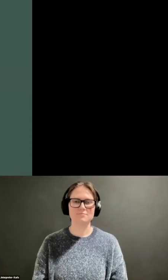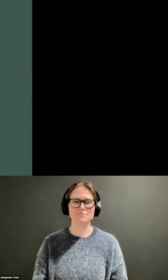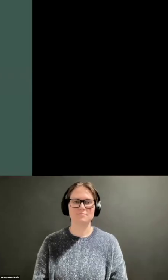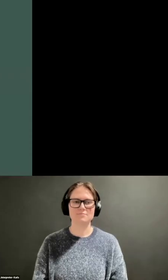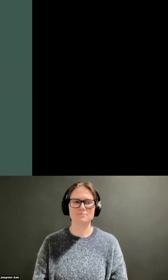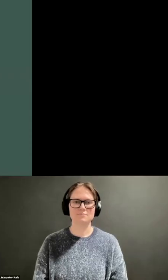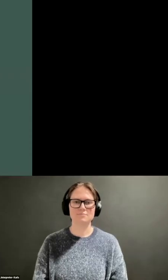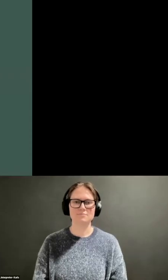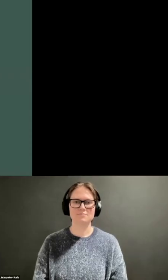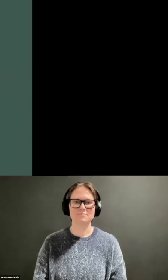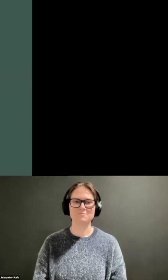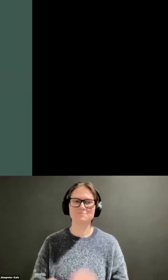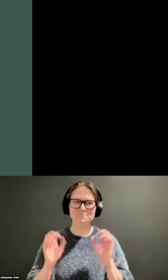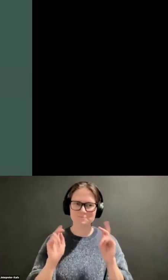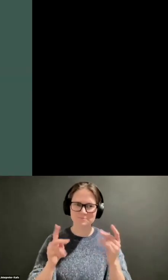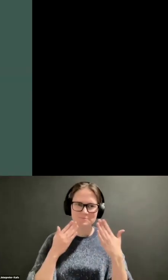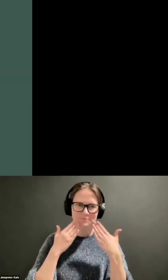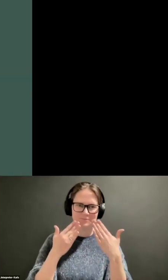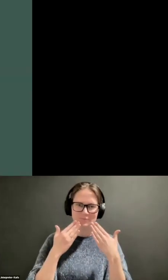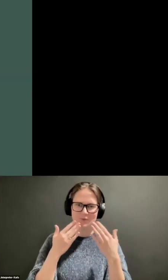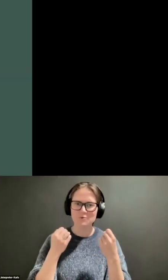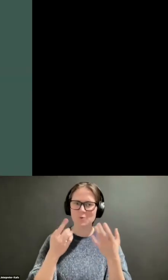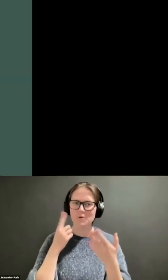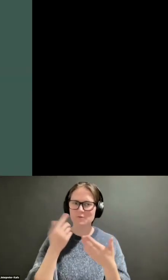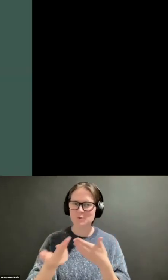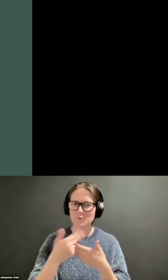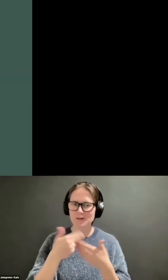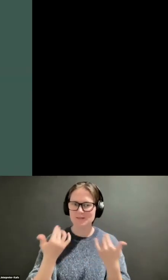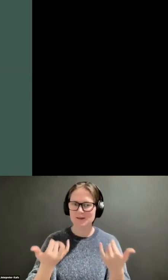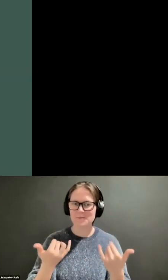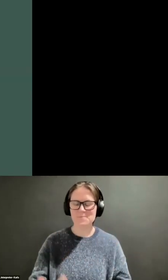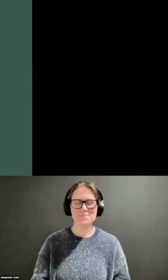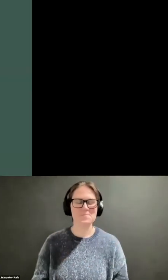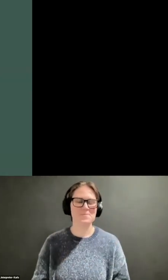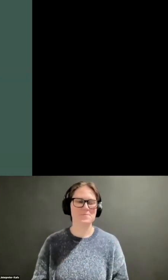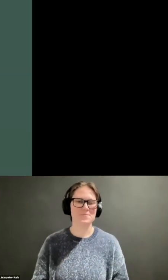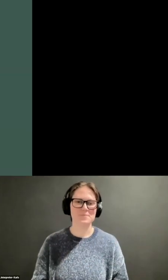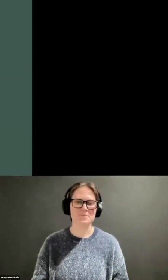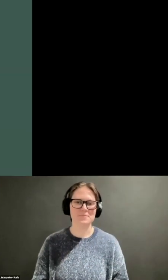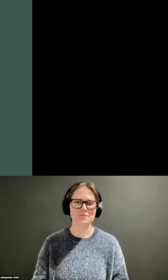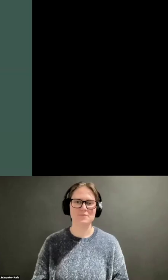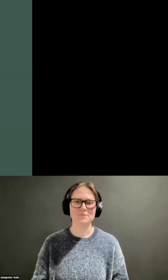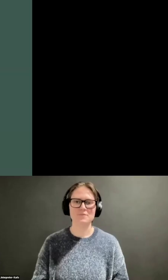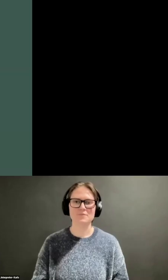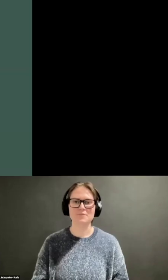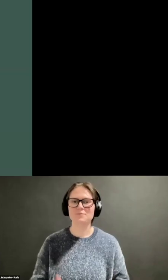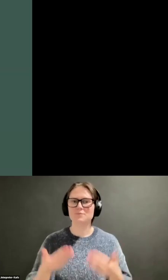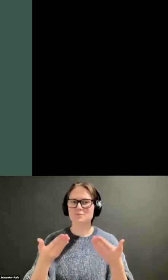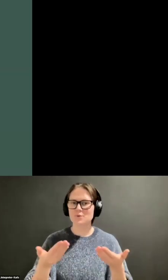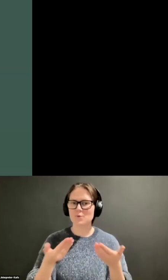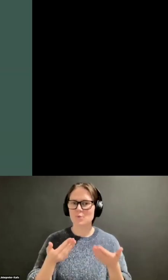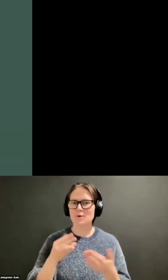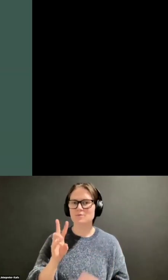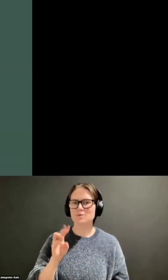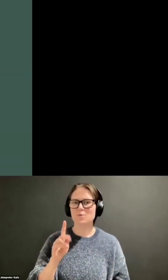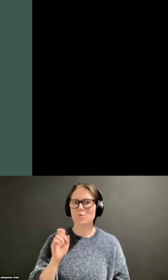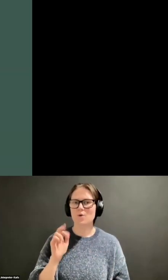Okay. Thank you so much for joining us today. Welcome to our webinar, Disabled Parents' Adoption